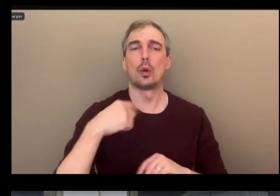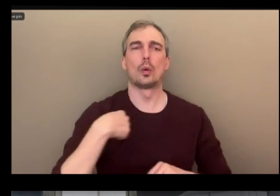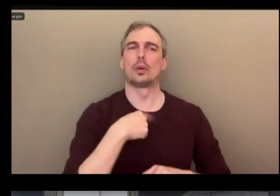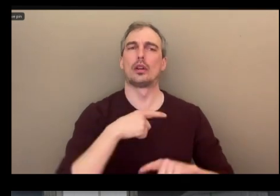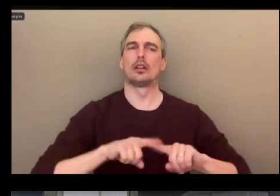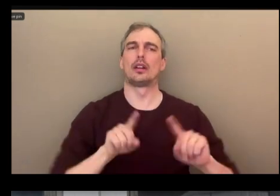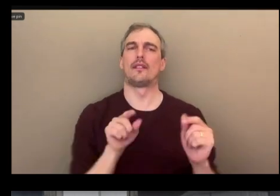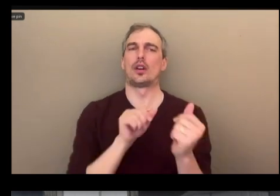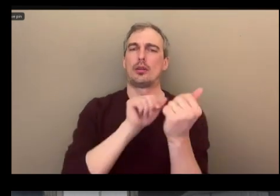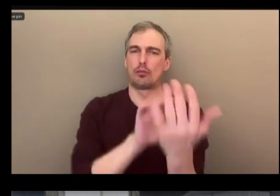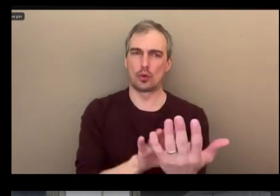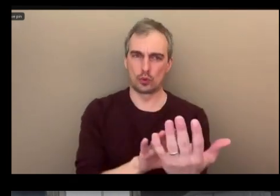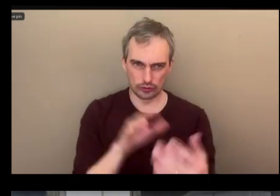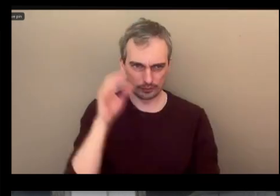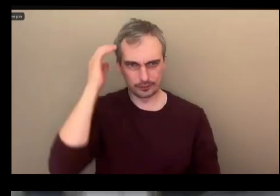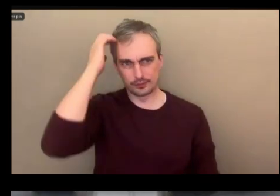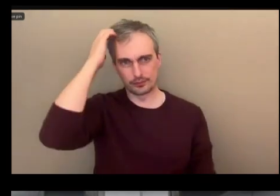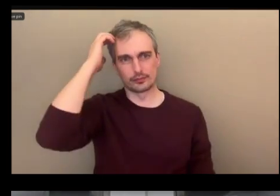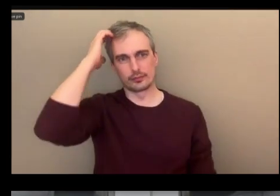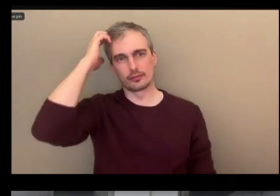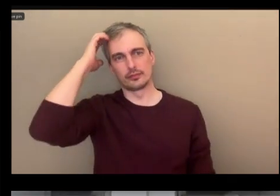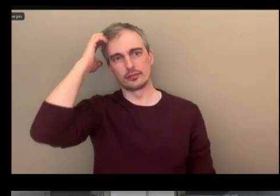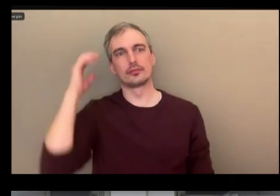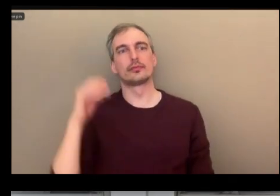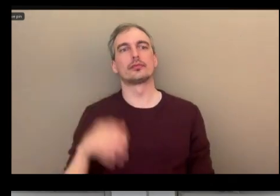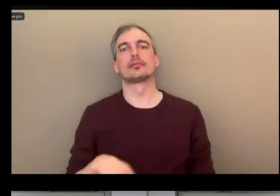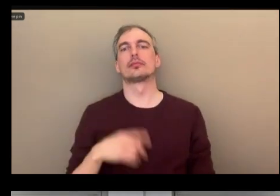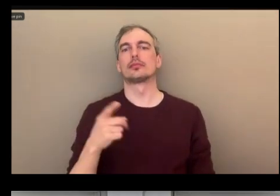So we had all the right leaders across Verizon to be there.